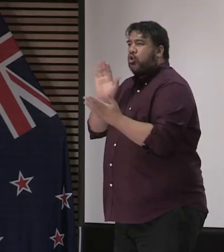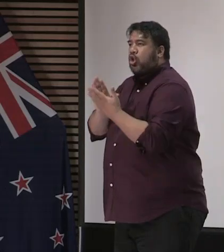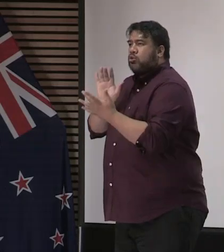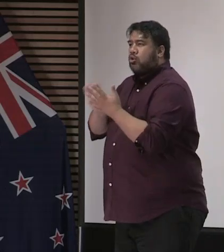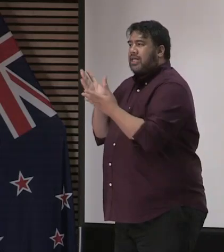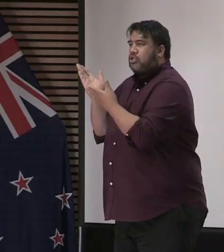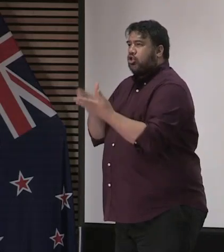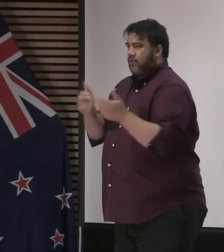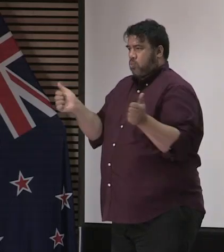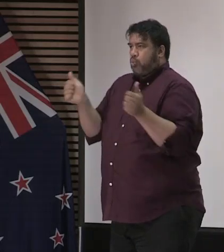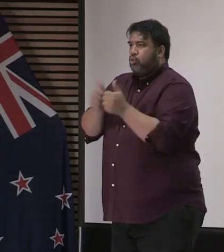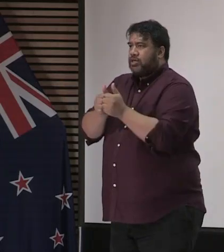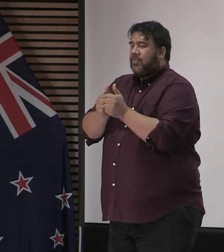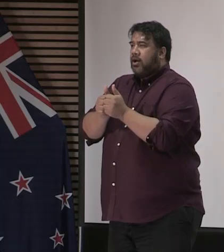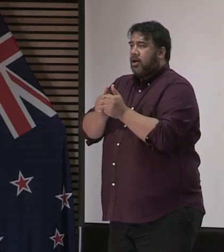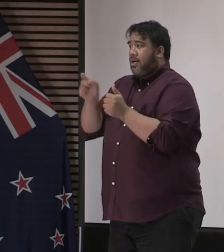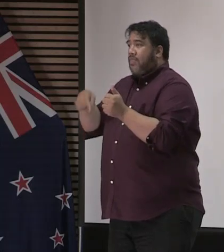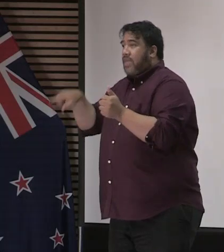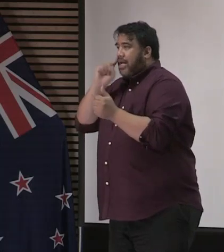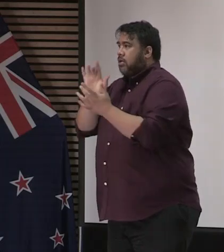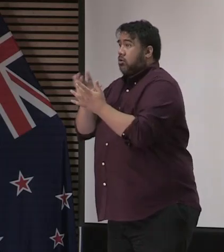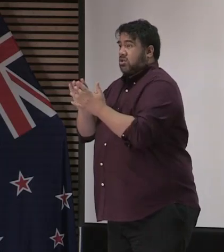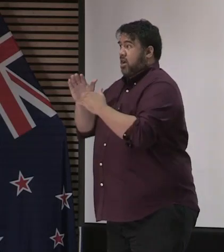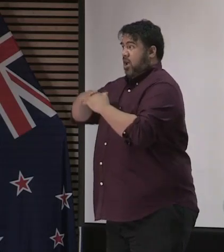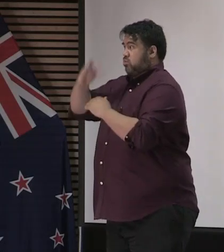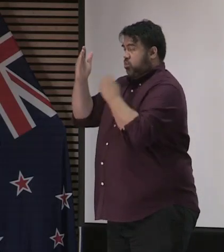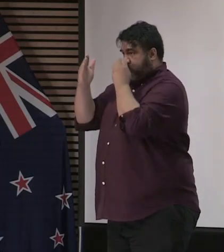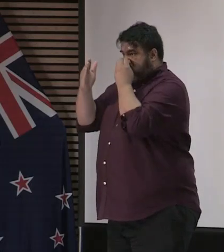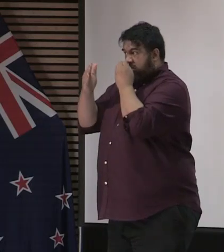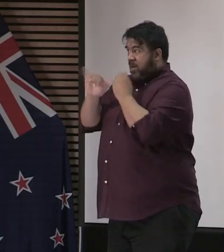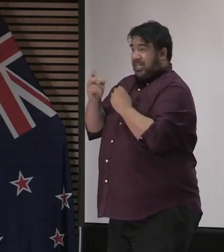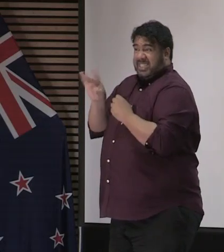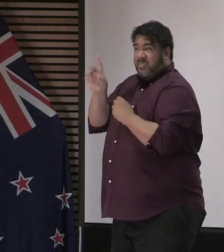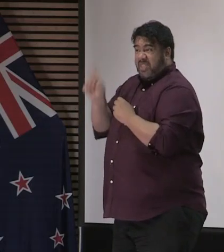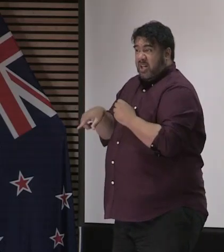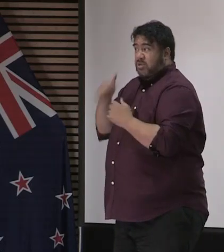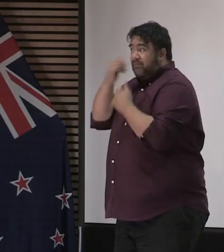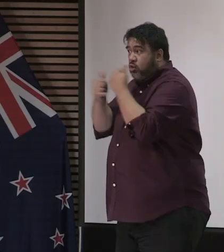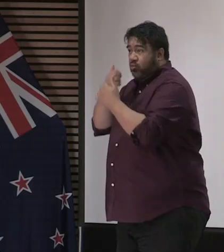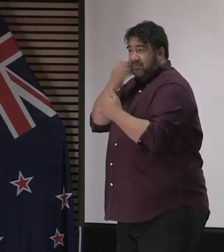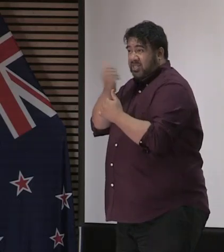fundamental capacity we will need and we've got our national contact, close contact service that